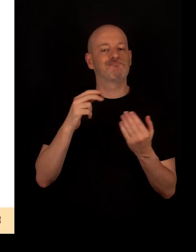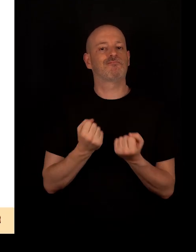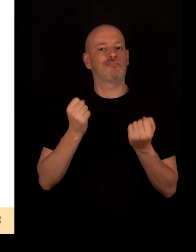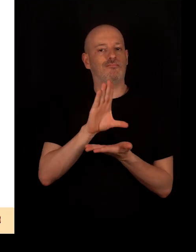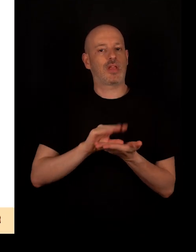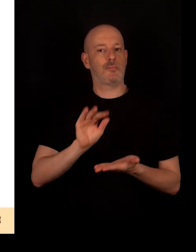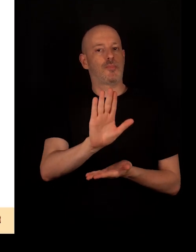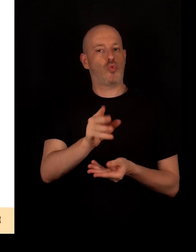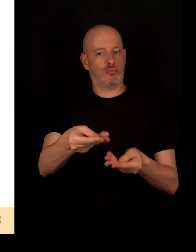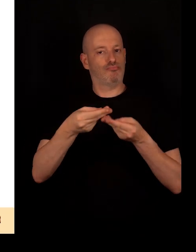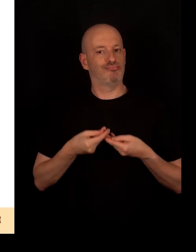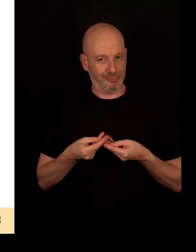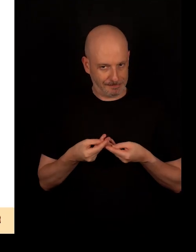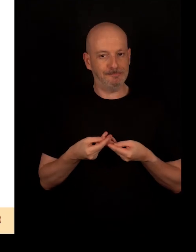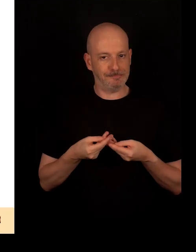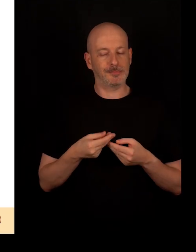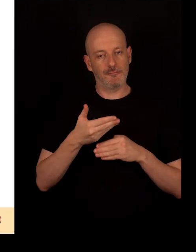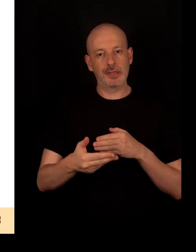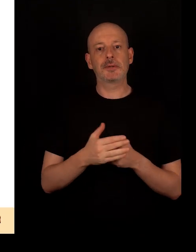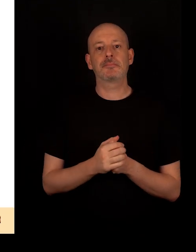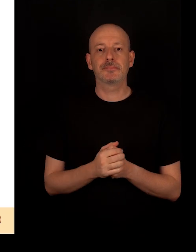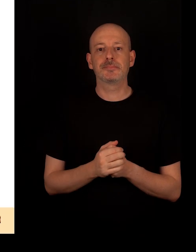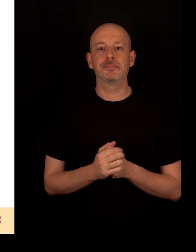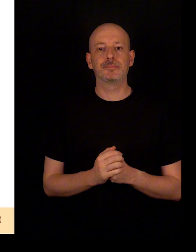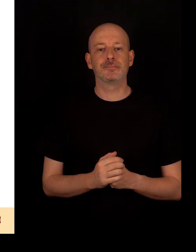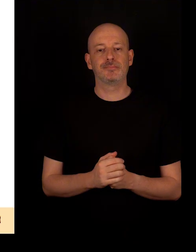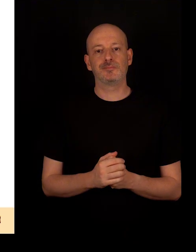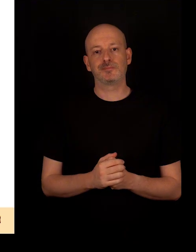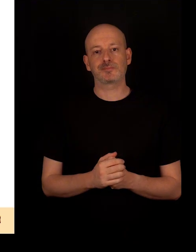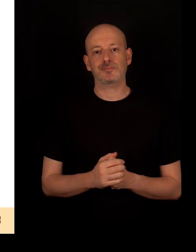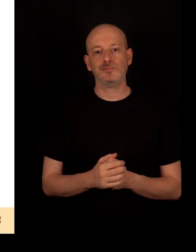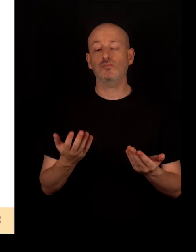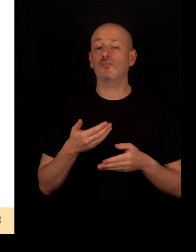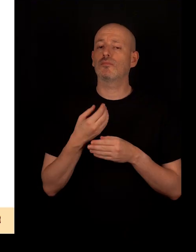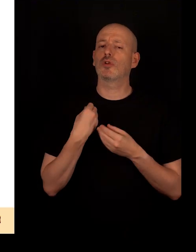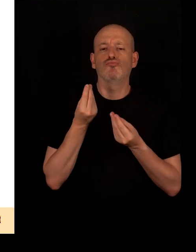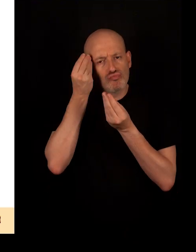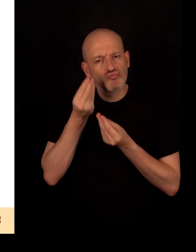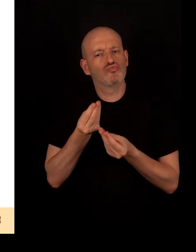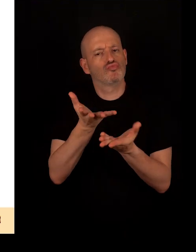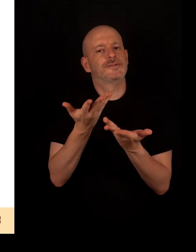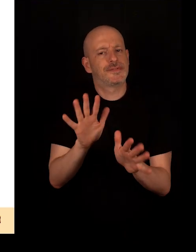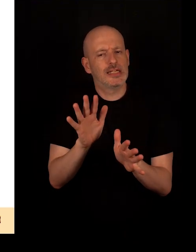your activity report. Now we shared again this information,